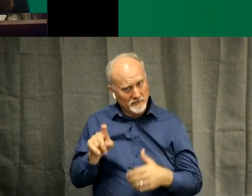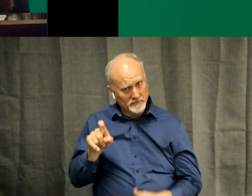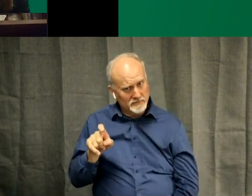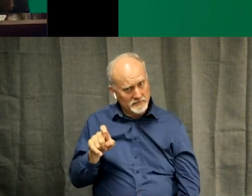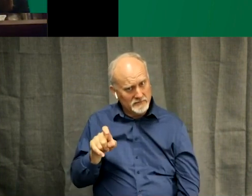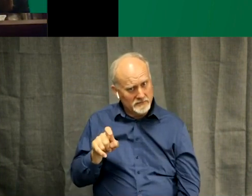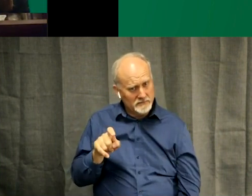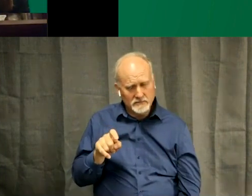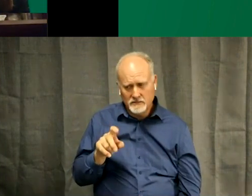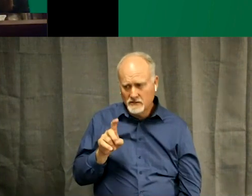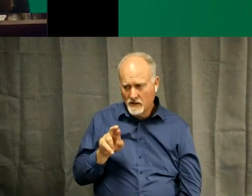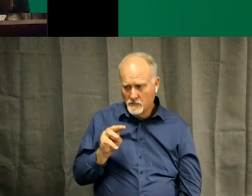or dr mcmahon